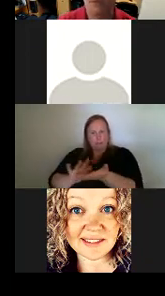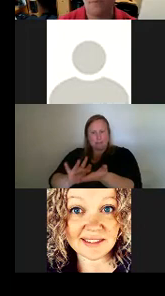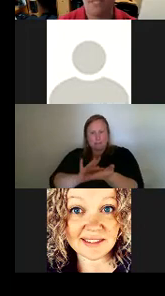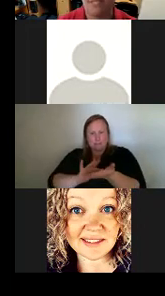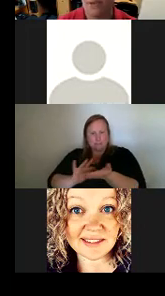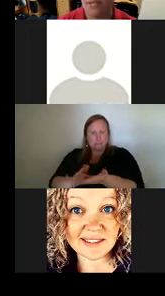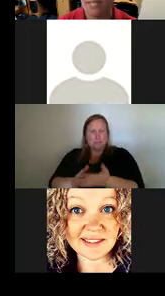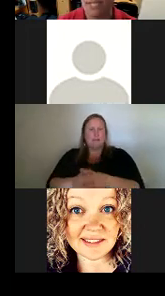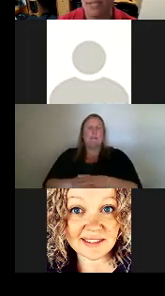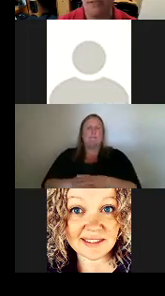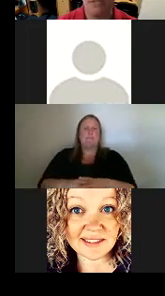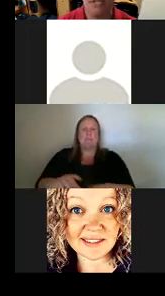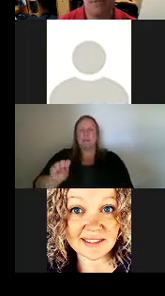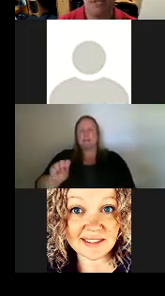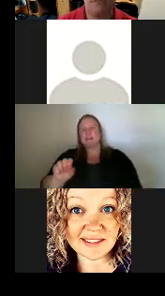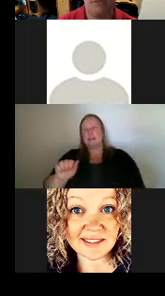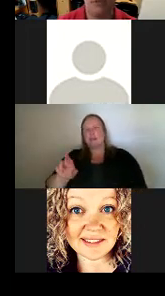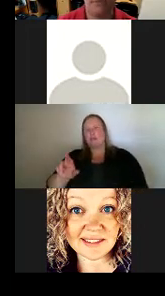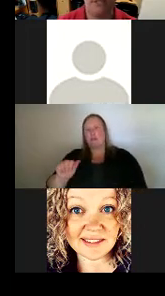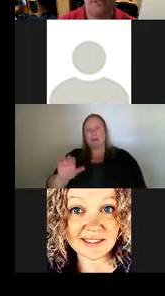SARA CE READING APPLIANCE FROM FREEDOM SCIENTIFIC.